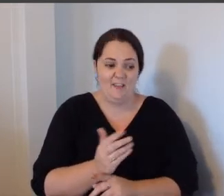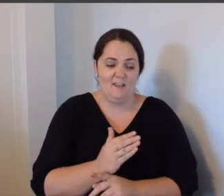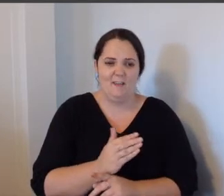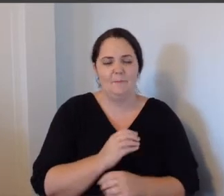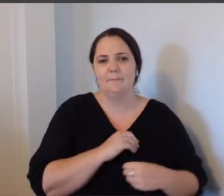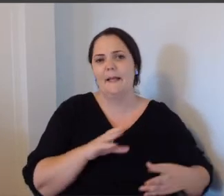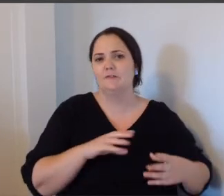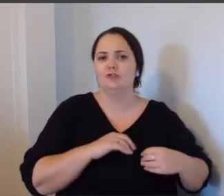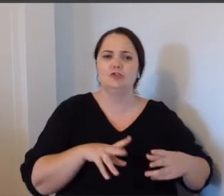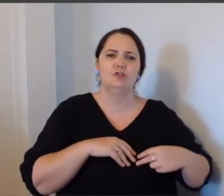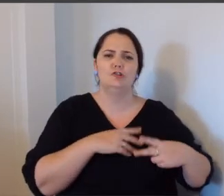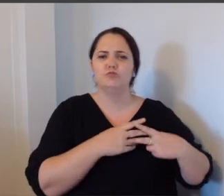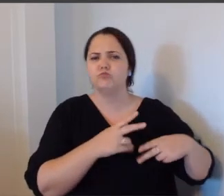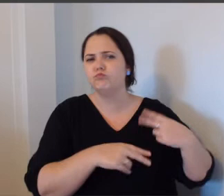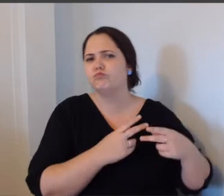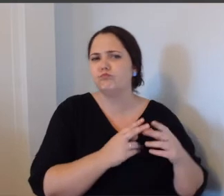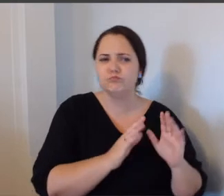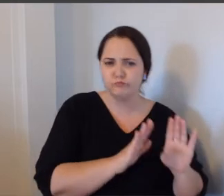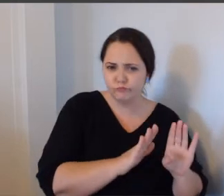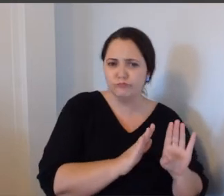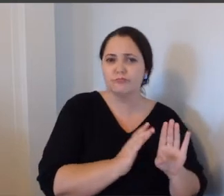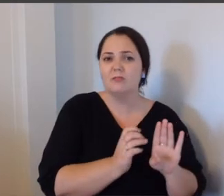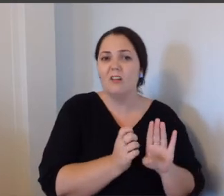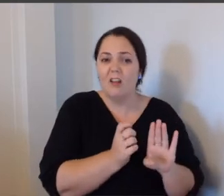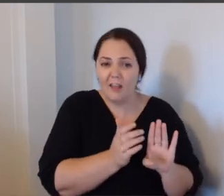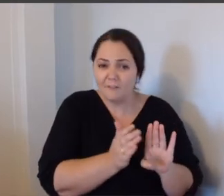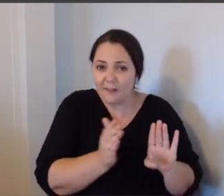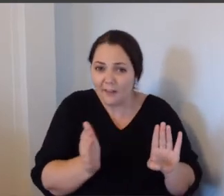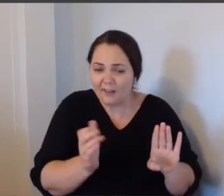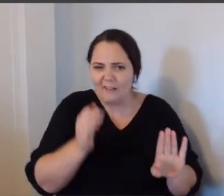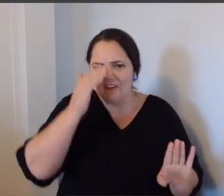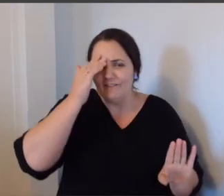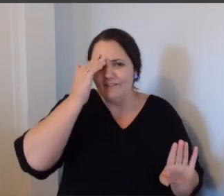Now Raphael wasn't entirely honest with his doctors and as to what he'd been up to all